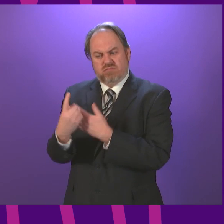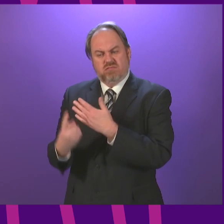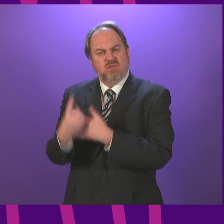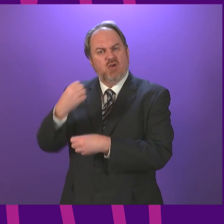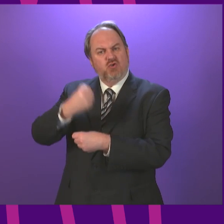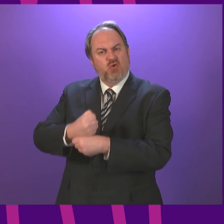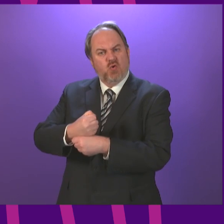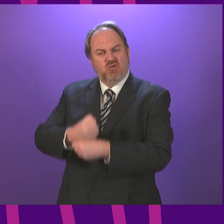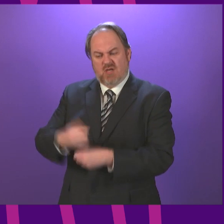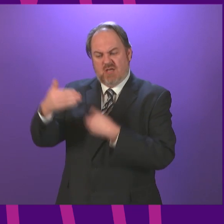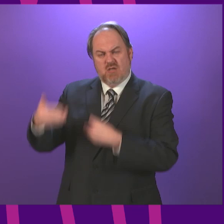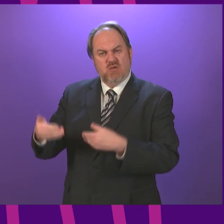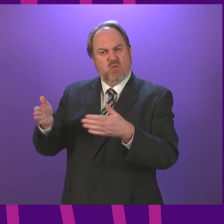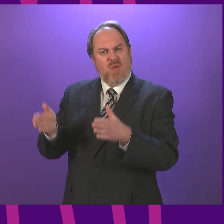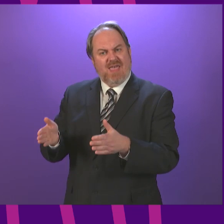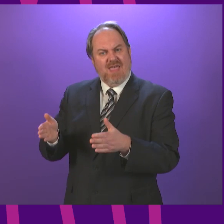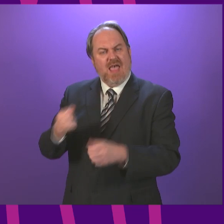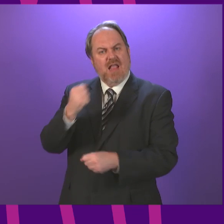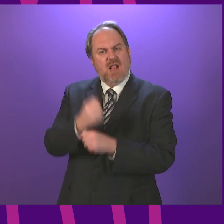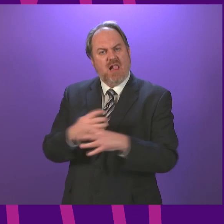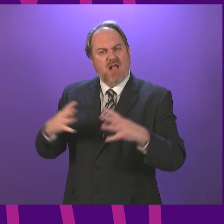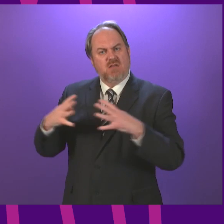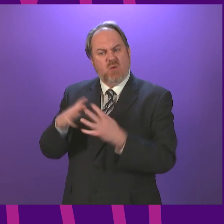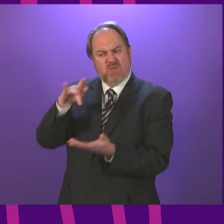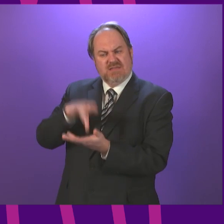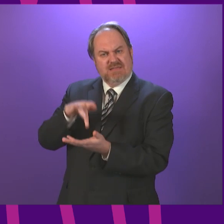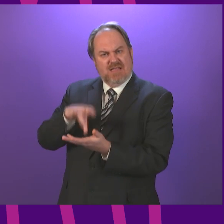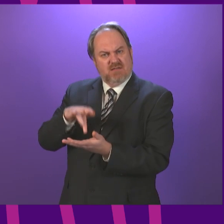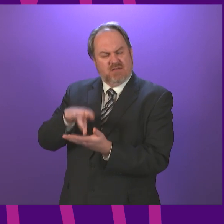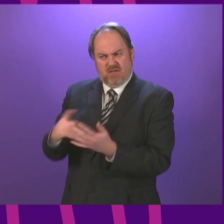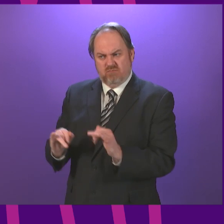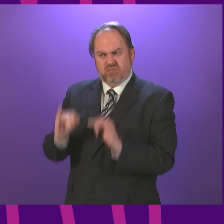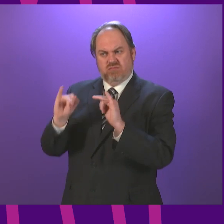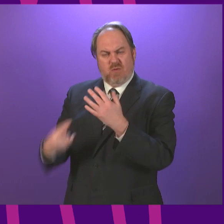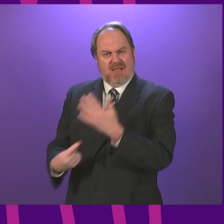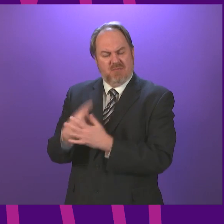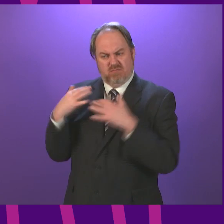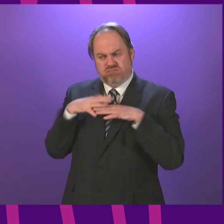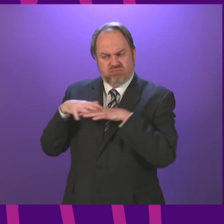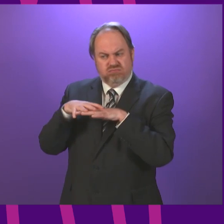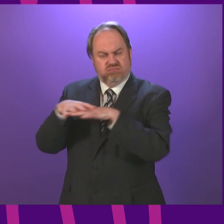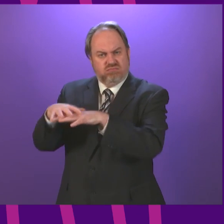Glasgow city centre at the weekend, including what safeguards will be put in place to ensure that